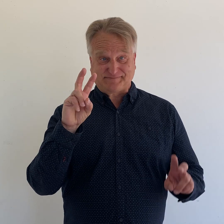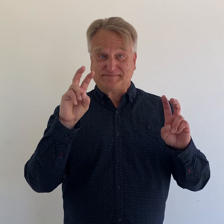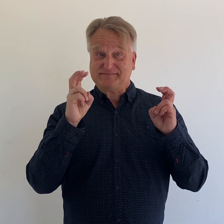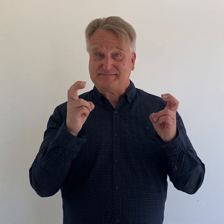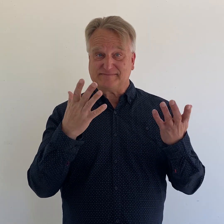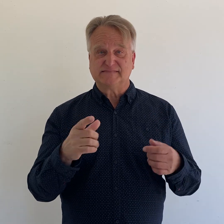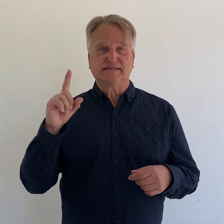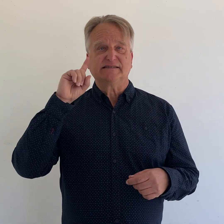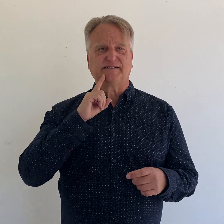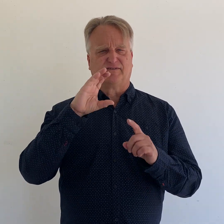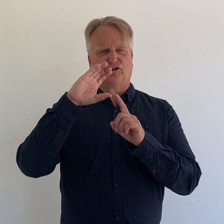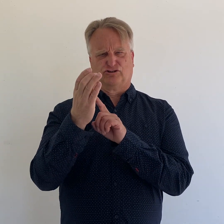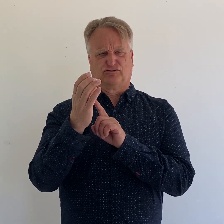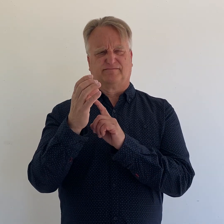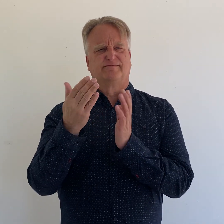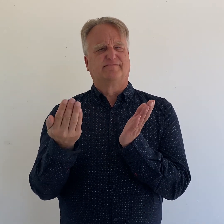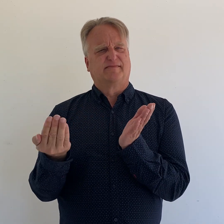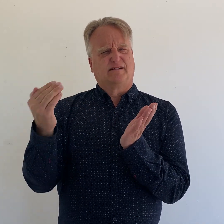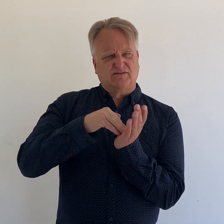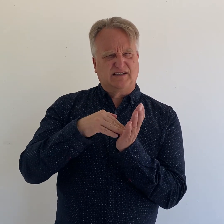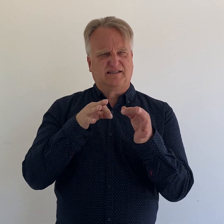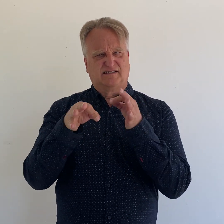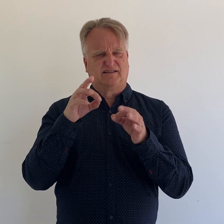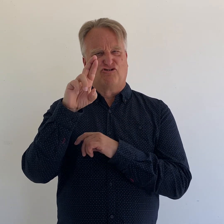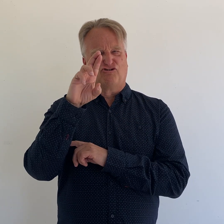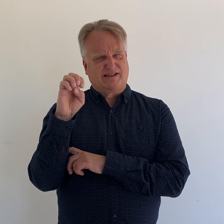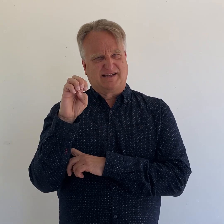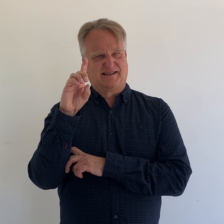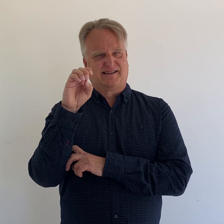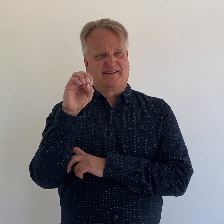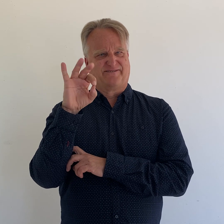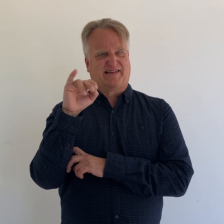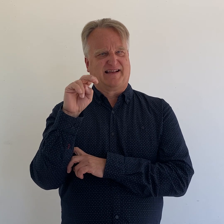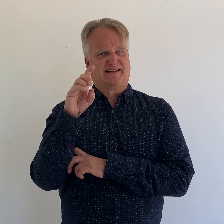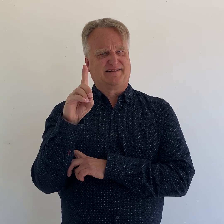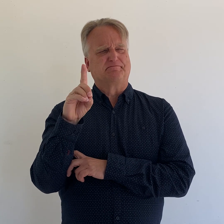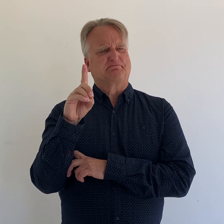Deaf Culture Redefined.